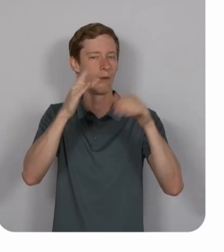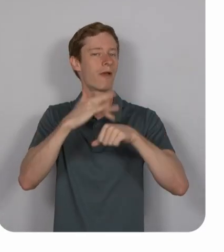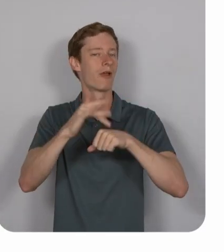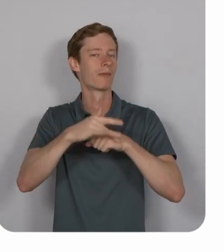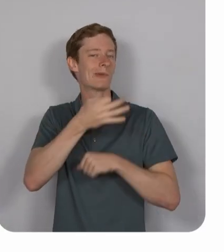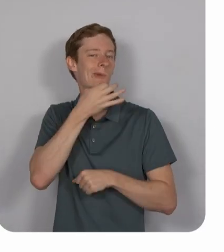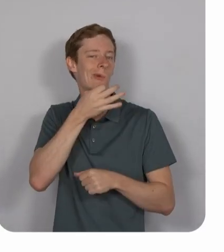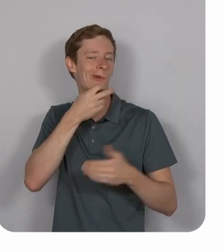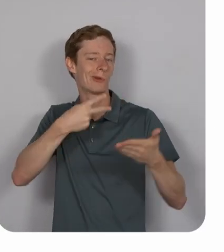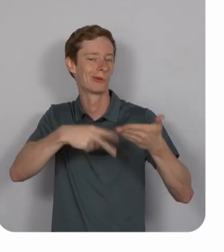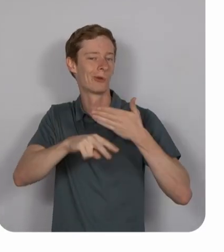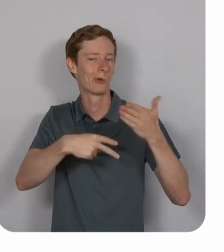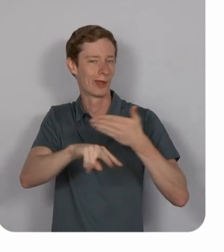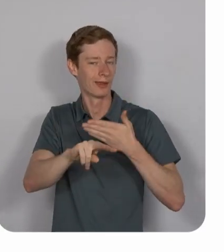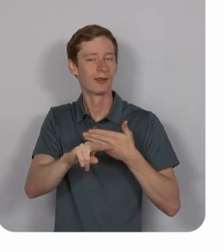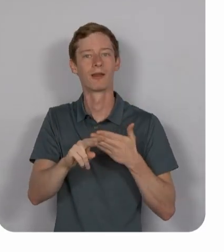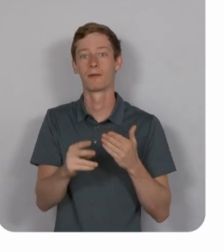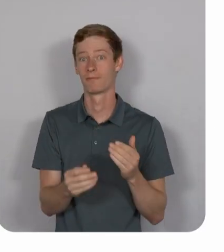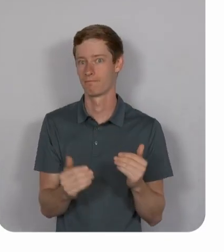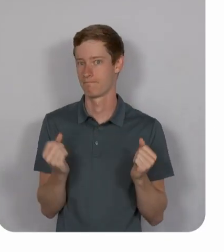with a number of substantial upgrades over Quest 2.